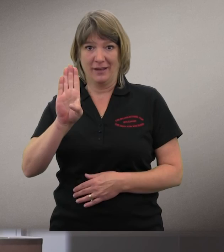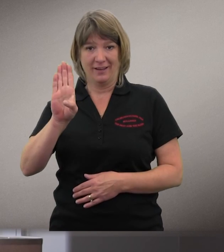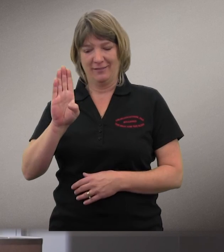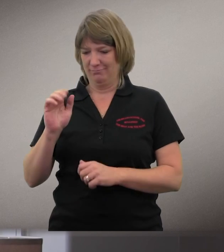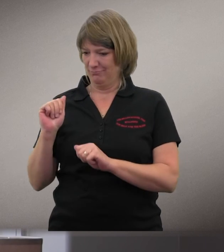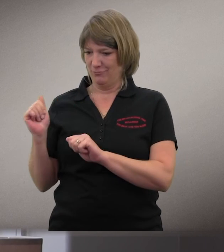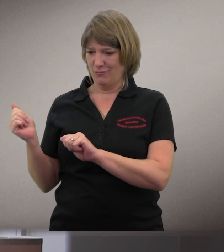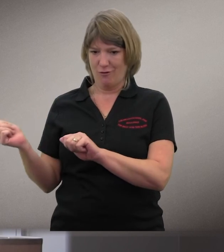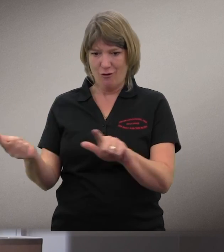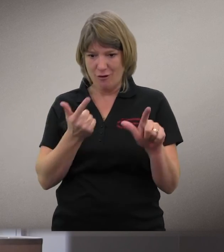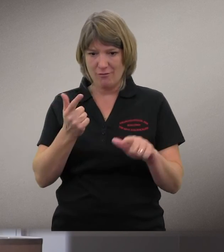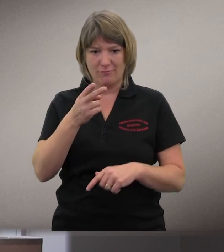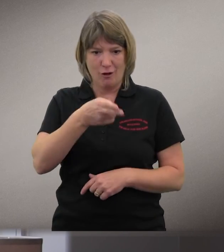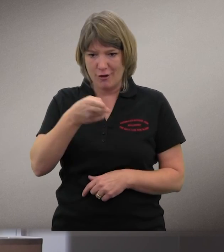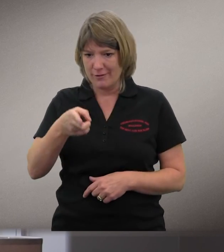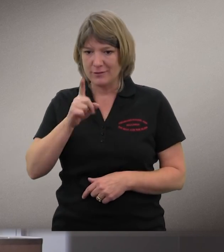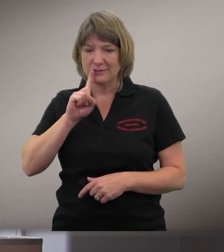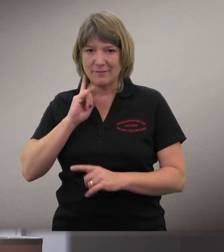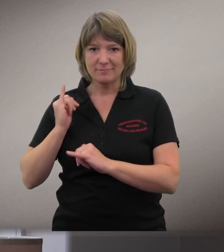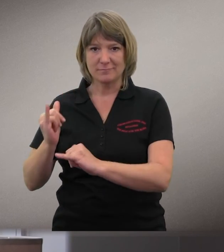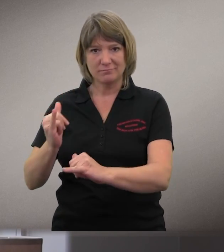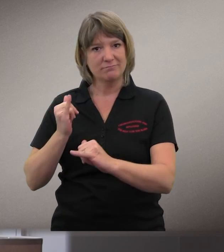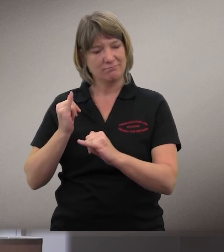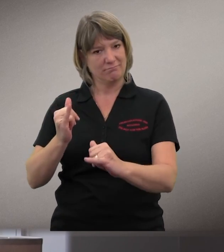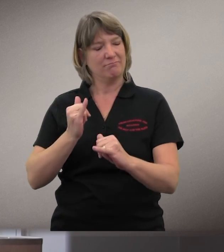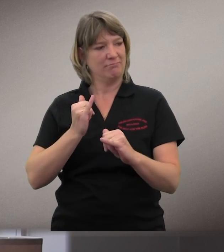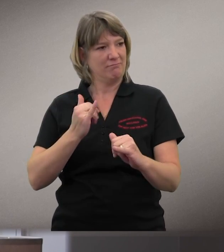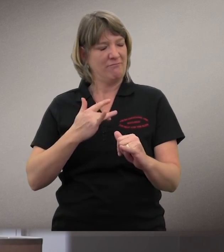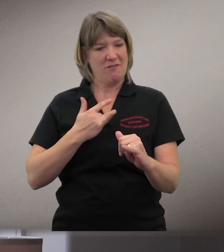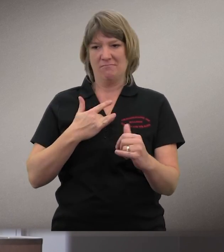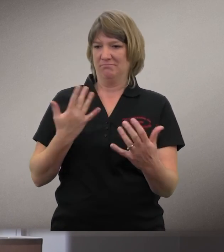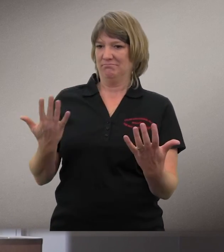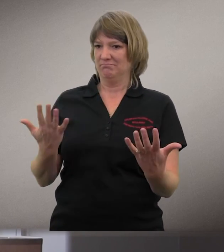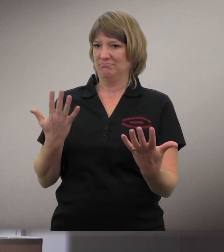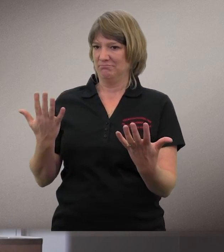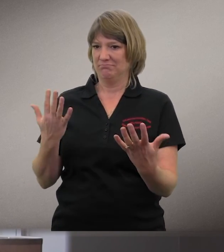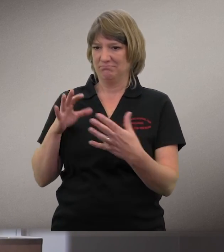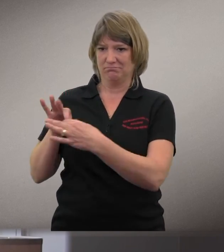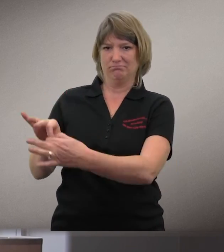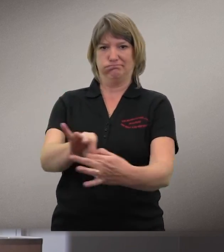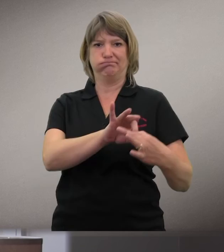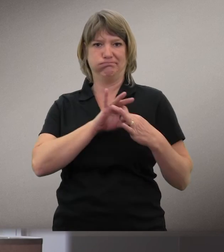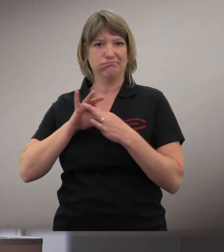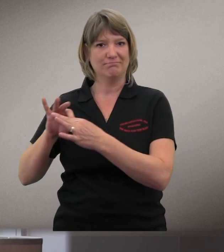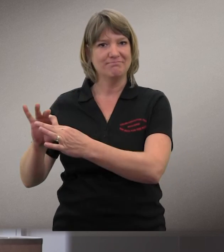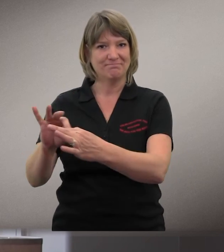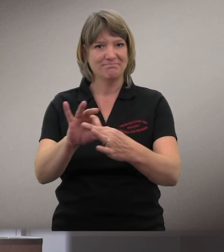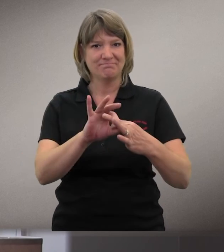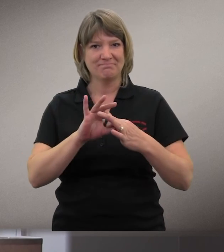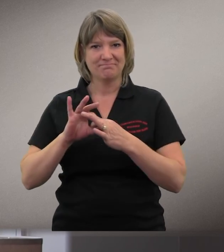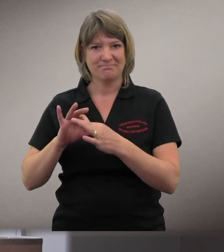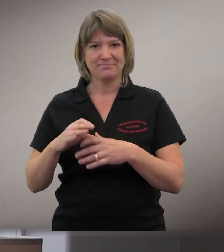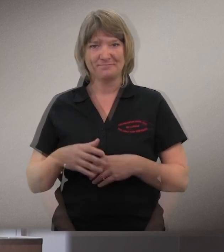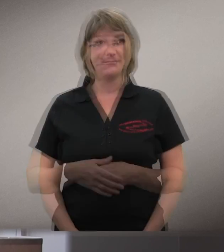with everyone else who is hard of hearing or deaf. I felt like I was connected with everyone.